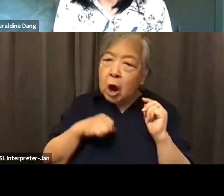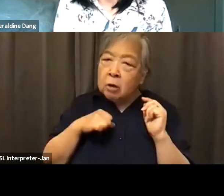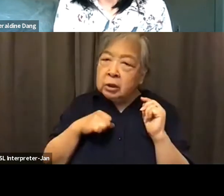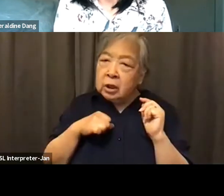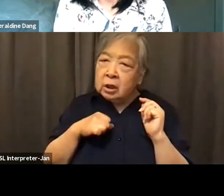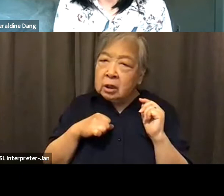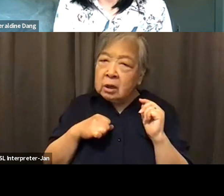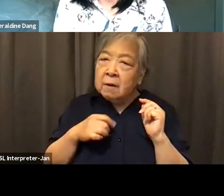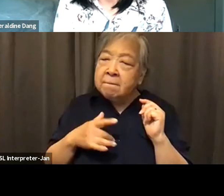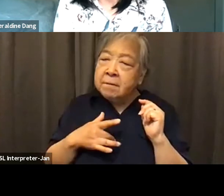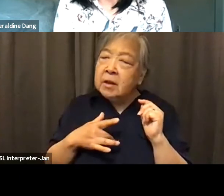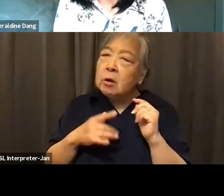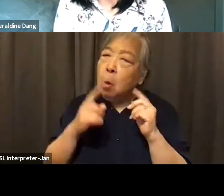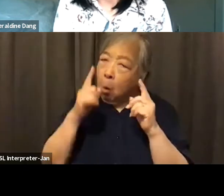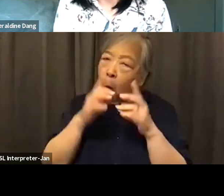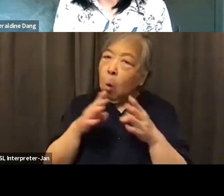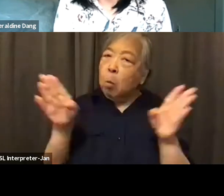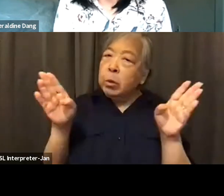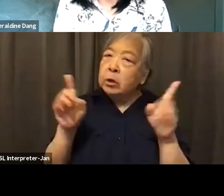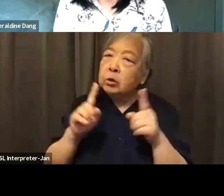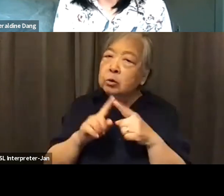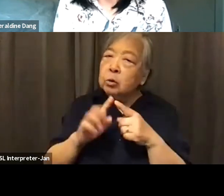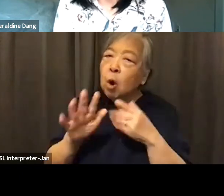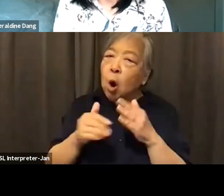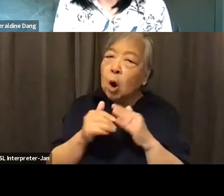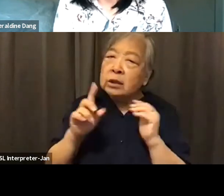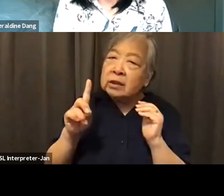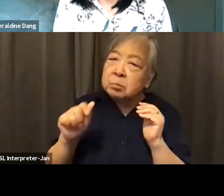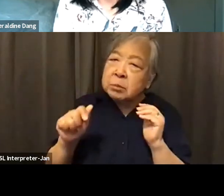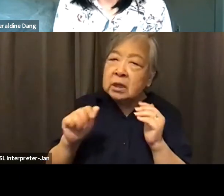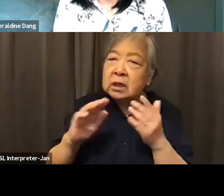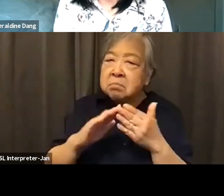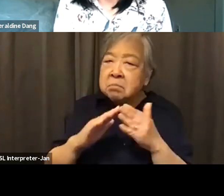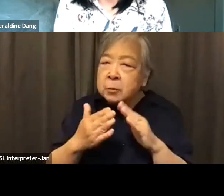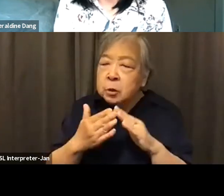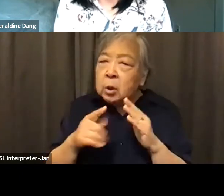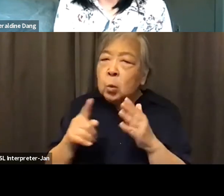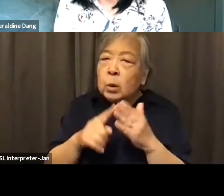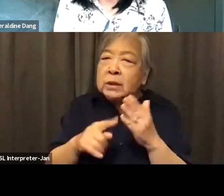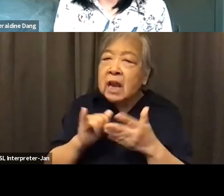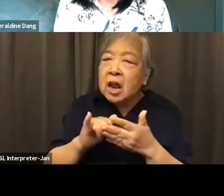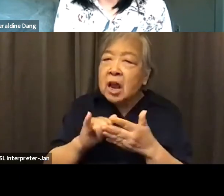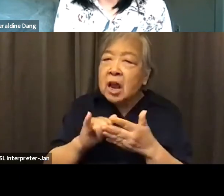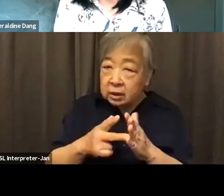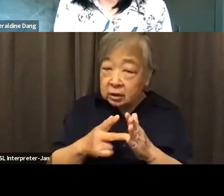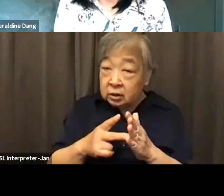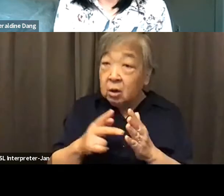the diversities within the disability community and what all of that means, so that's what I brought back.